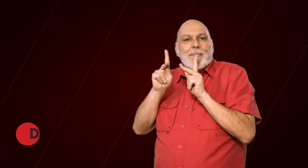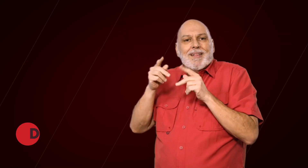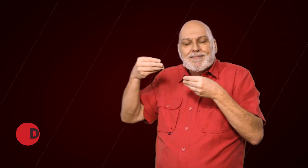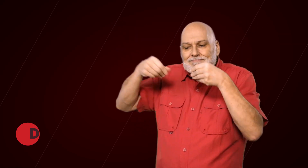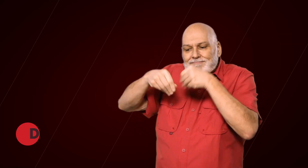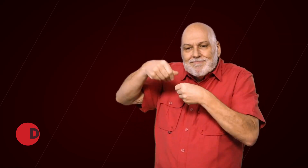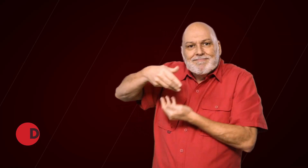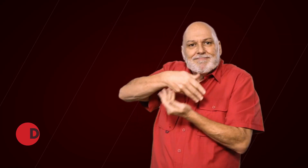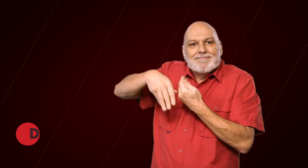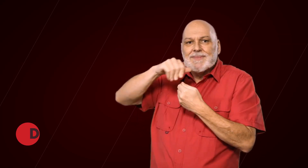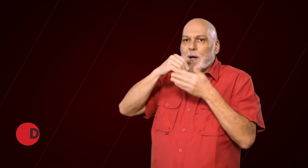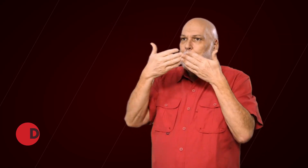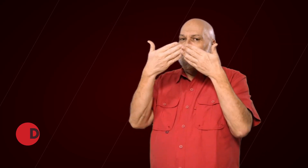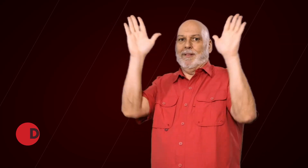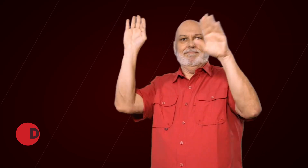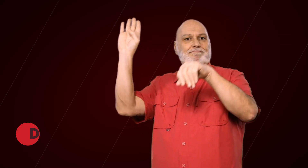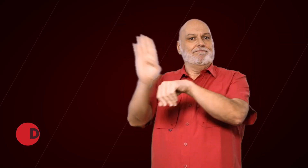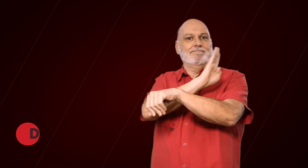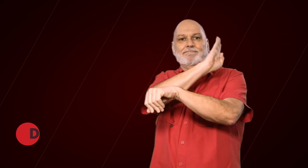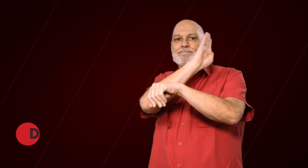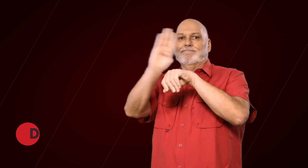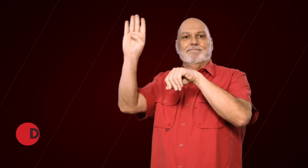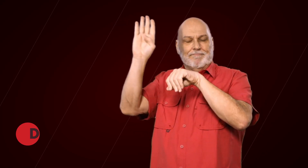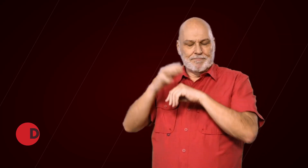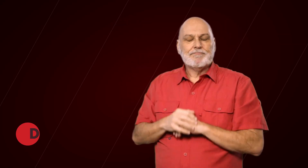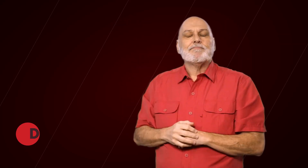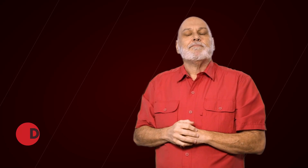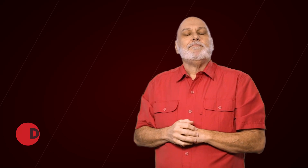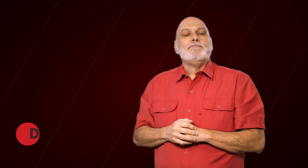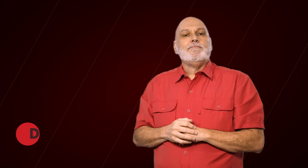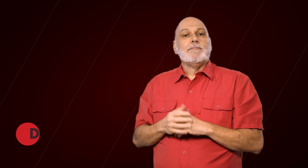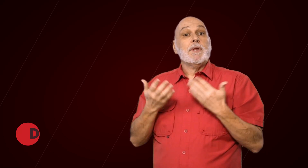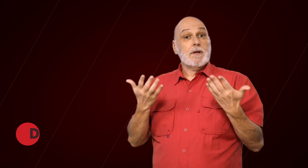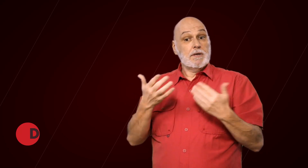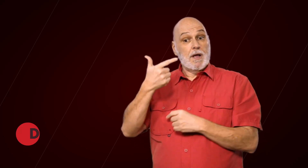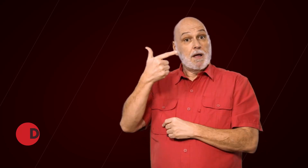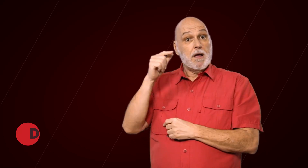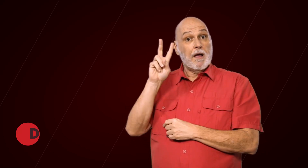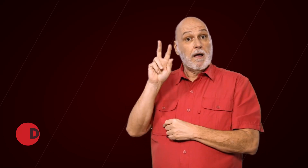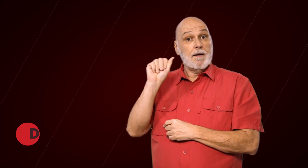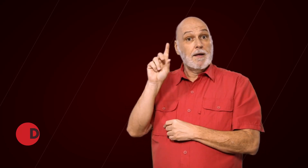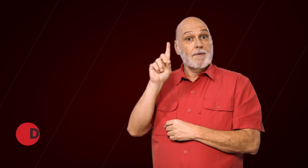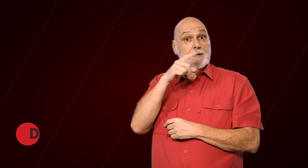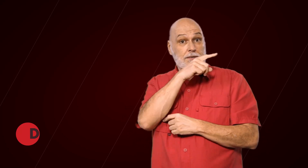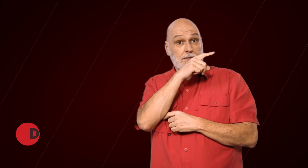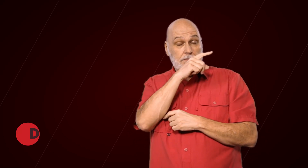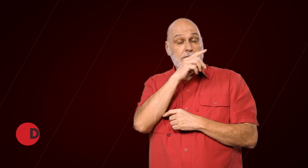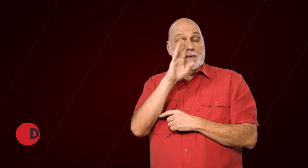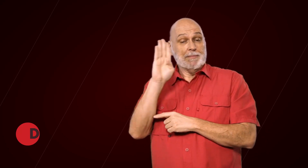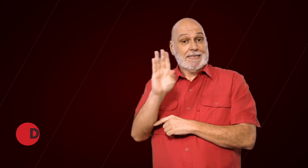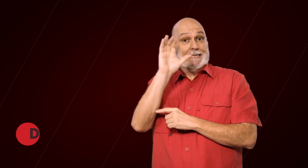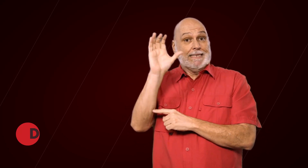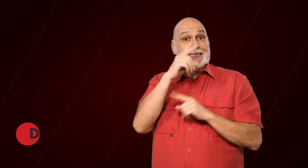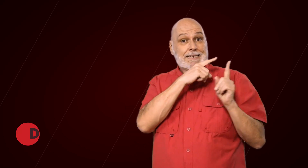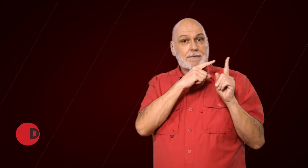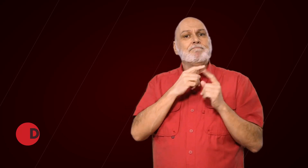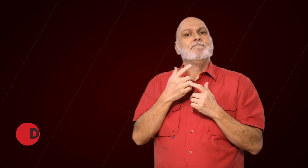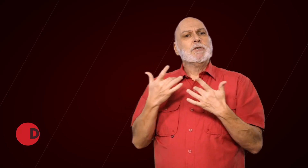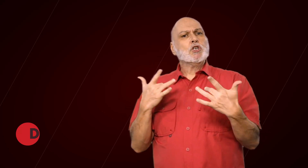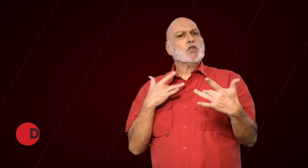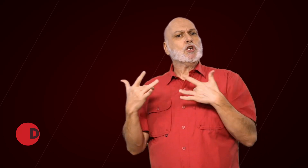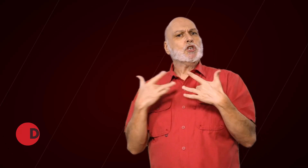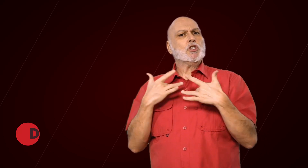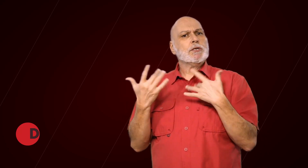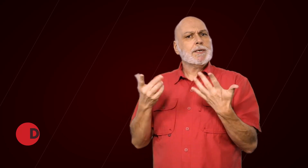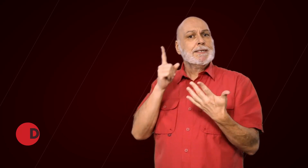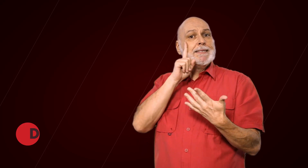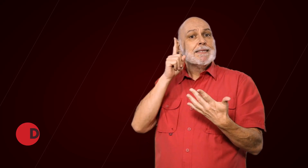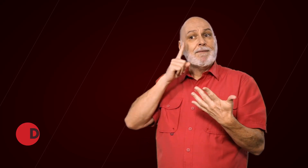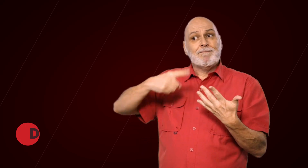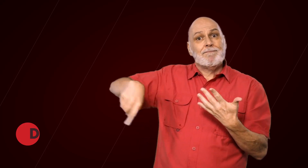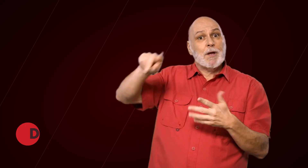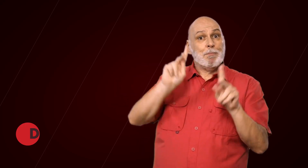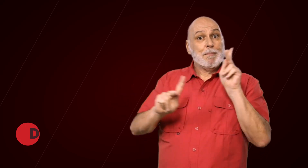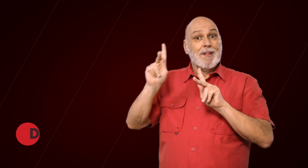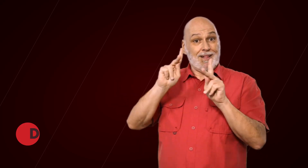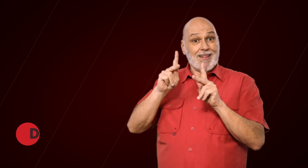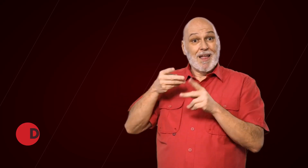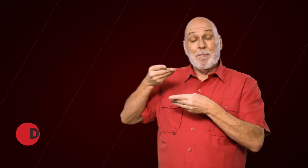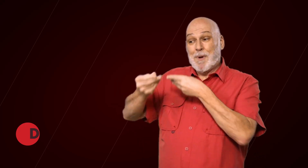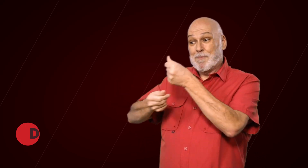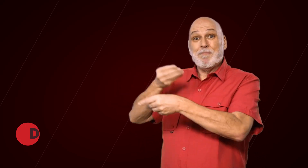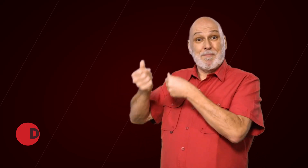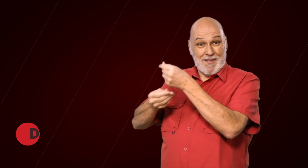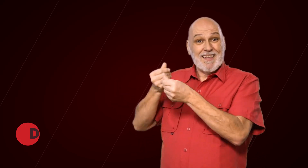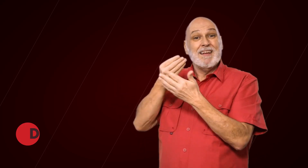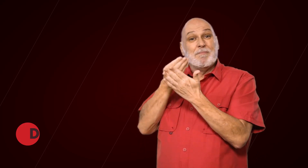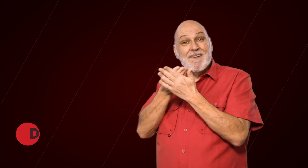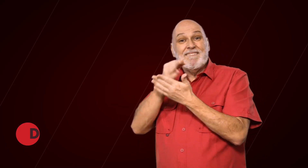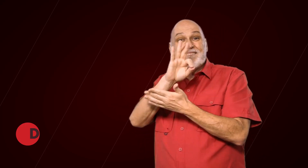GVAD in BC was concerned that Deaf people would pay the fee without